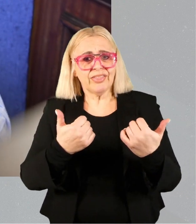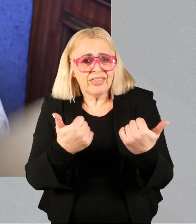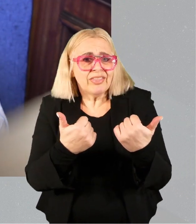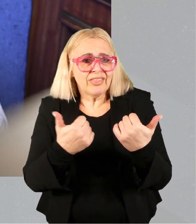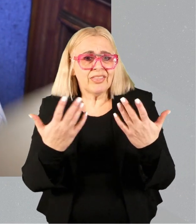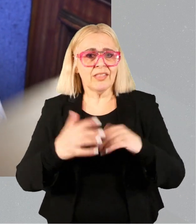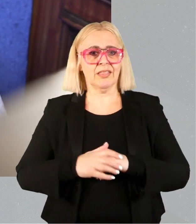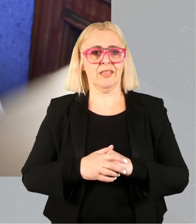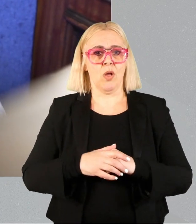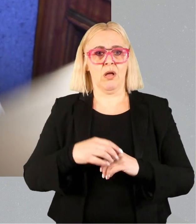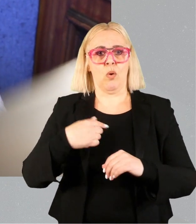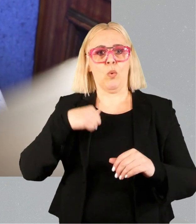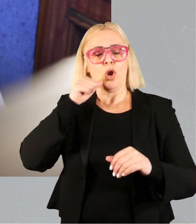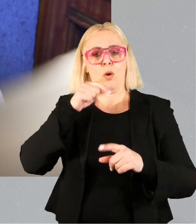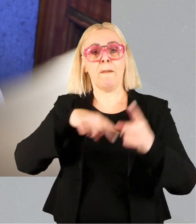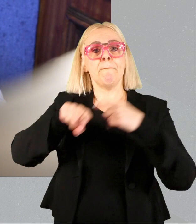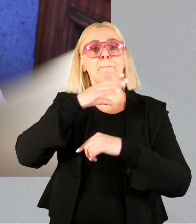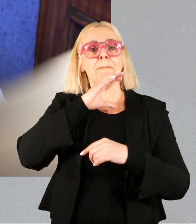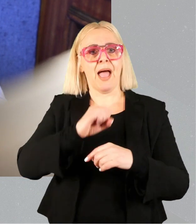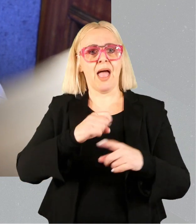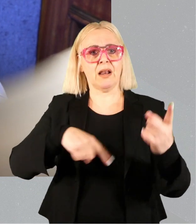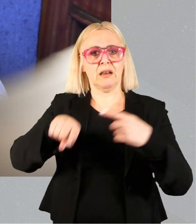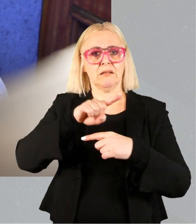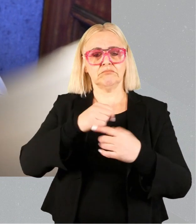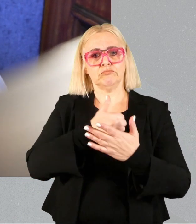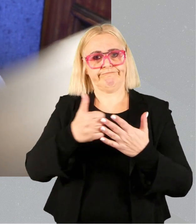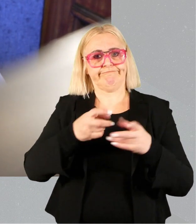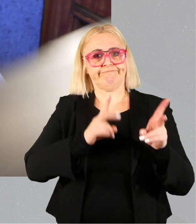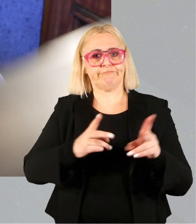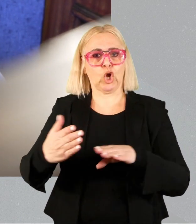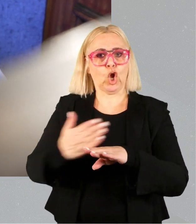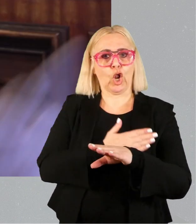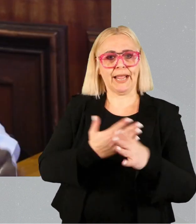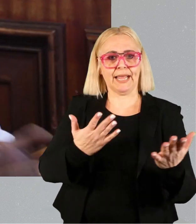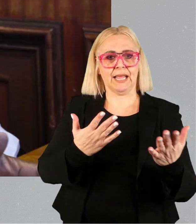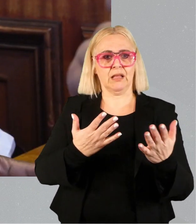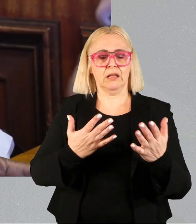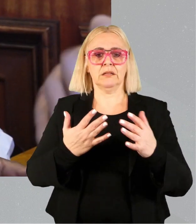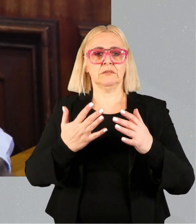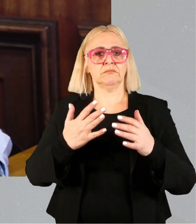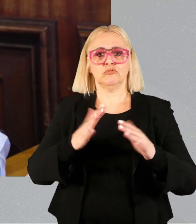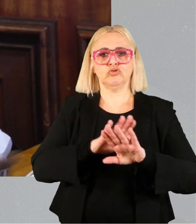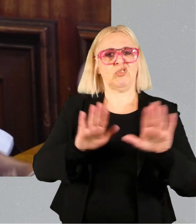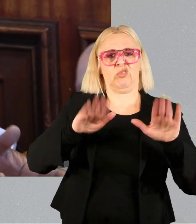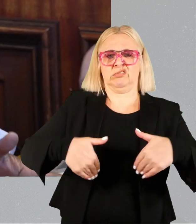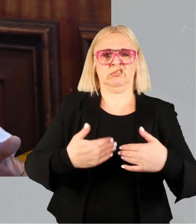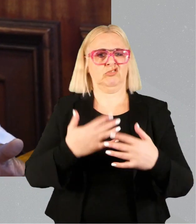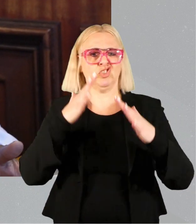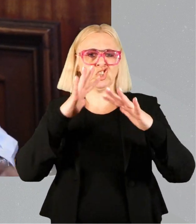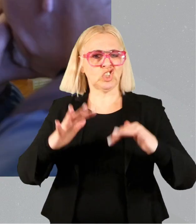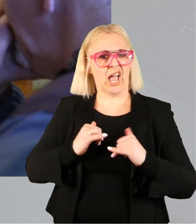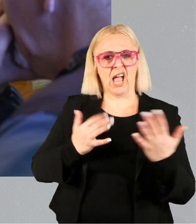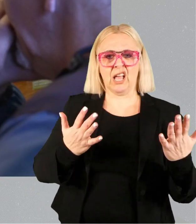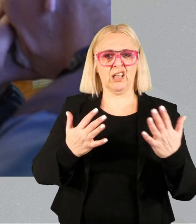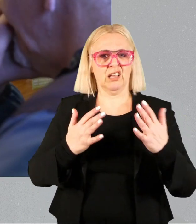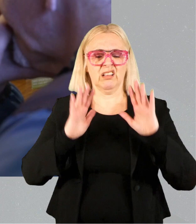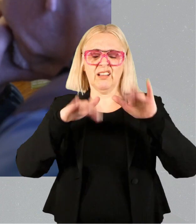We know that men, we tend to die earlier, we don't do the screenings and we don't do the follow-up tests. We wait till things